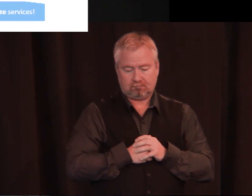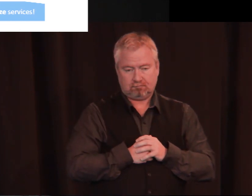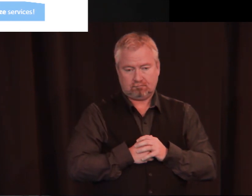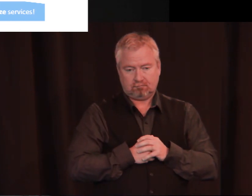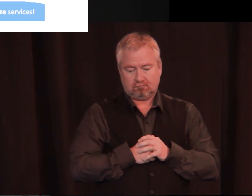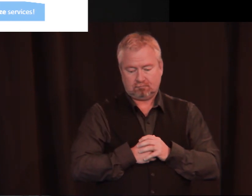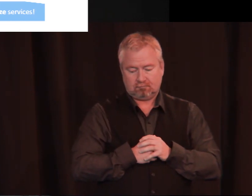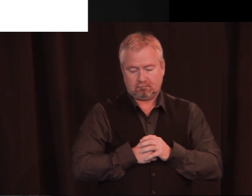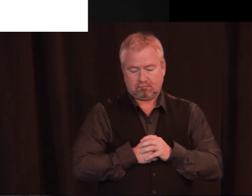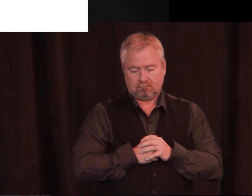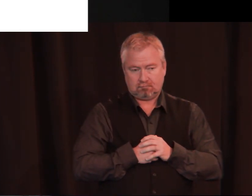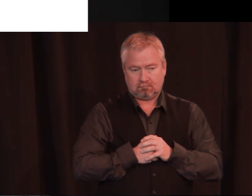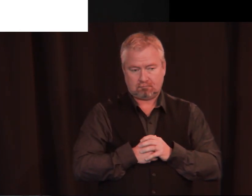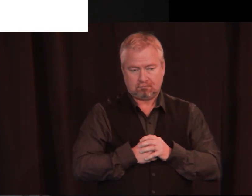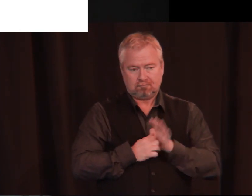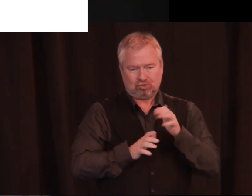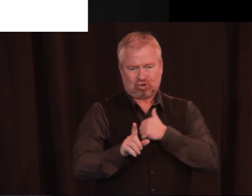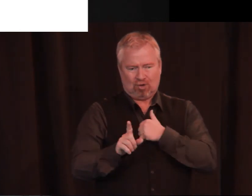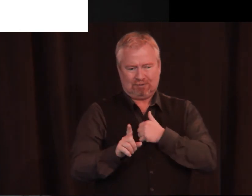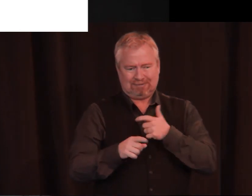Sorry to skip ahead.